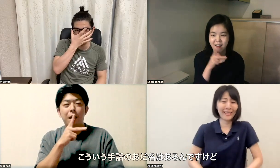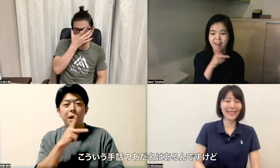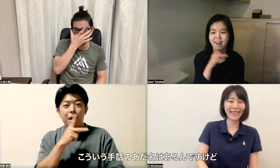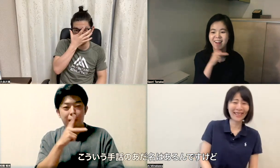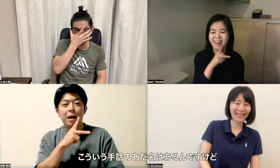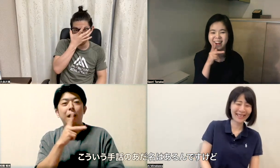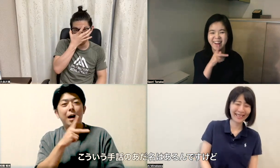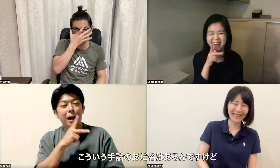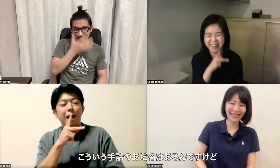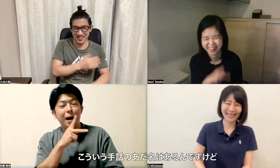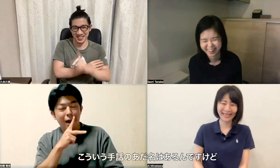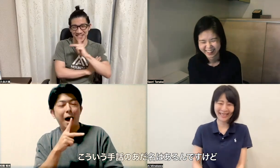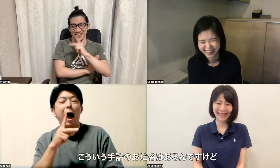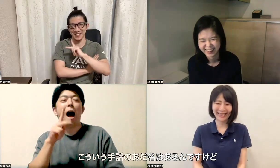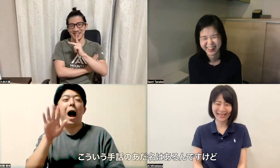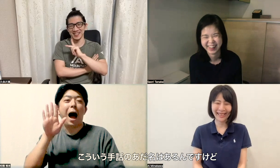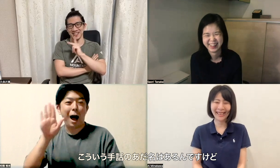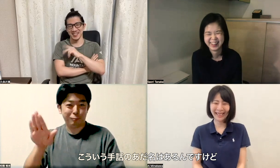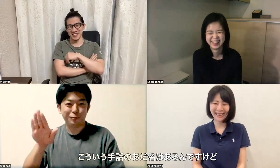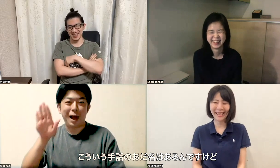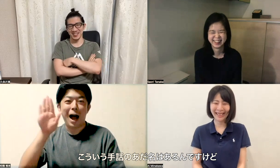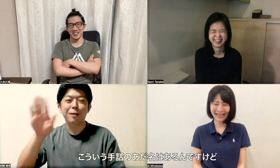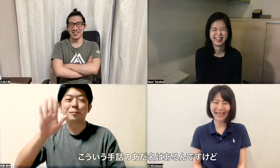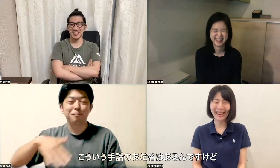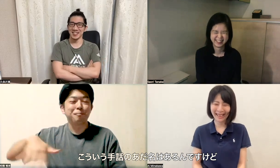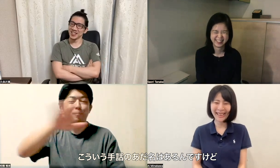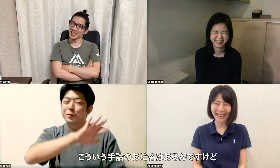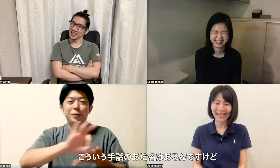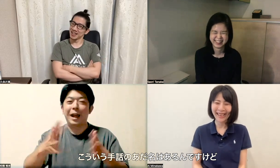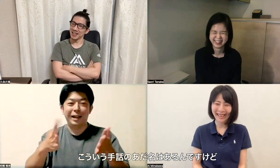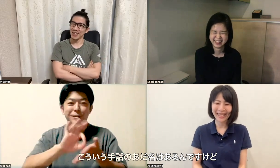So I have a sign name like this,